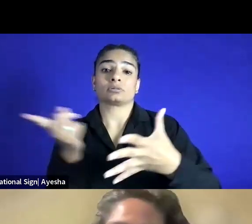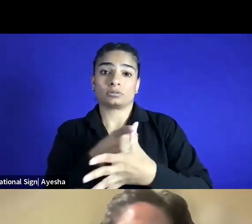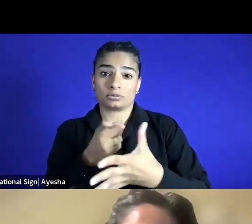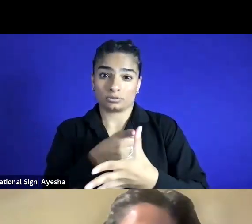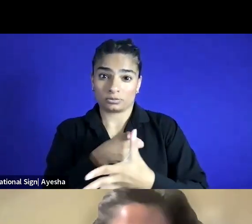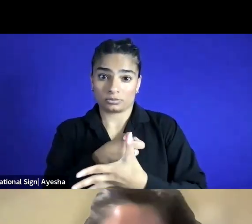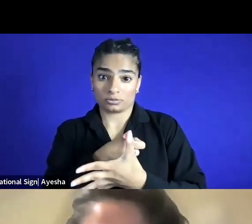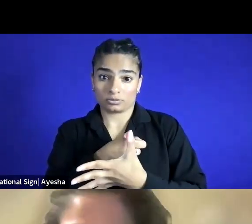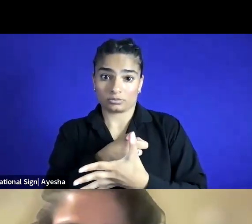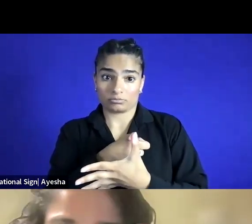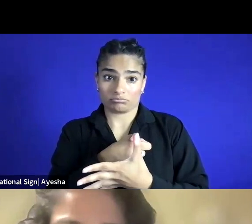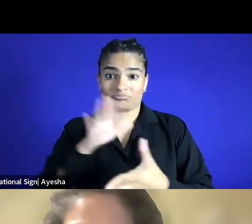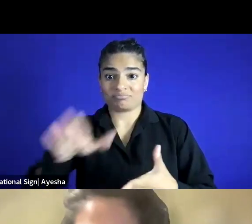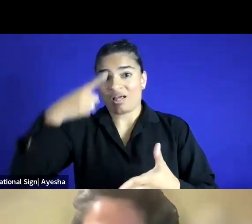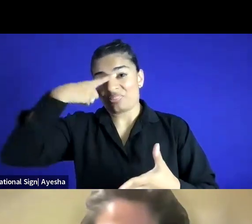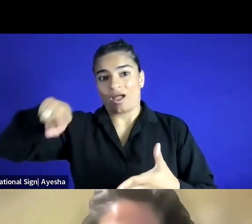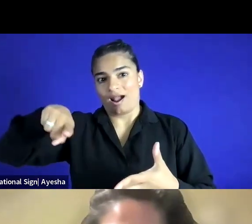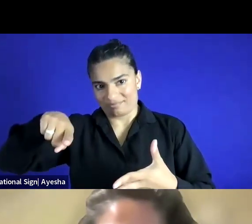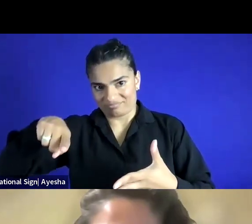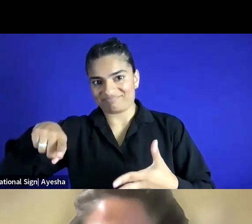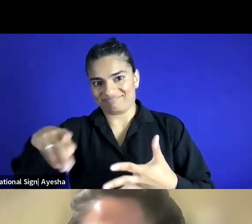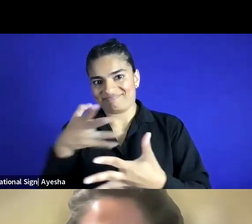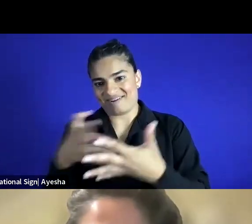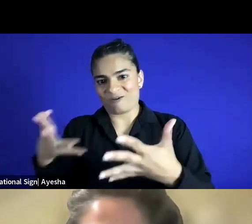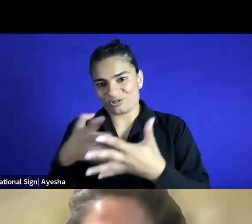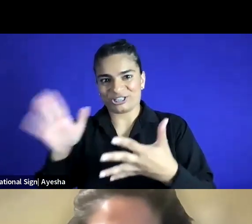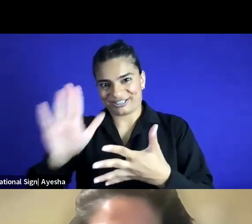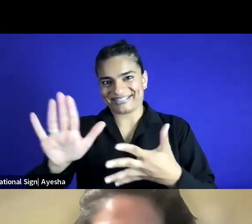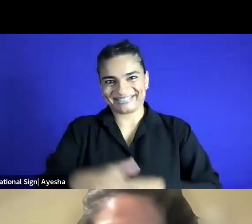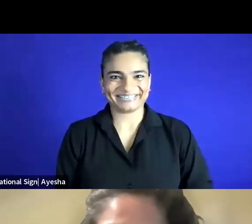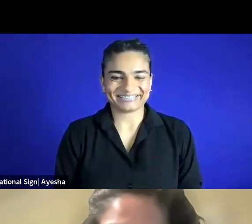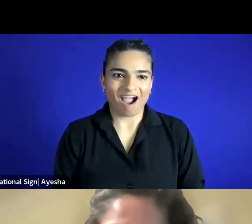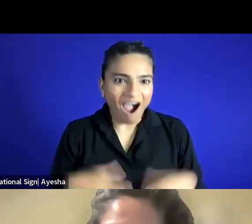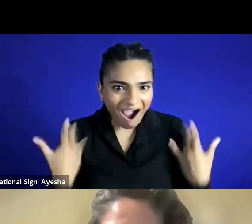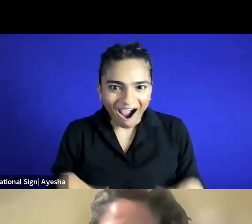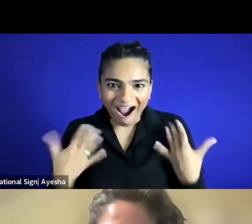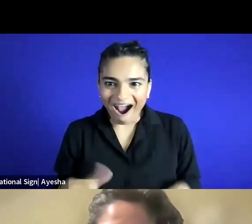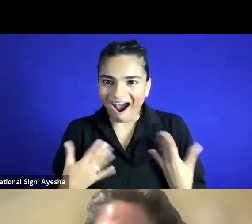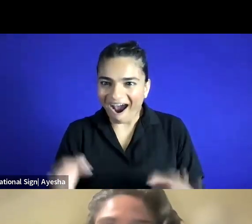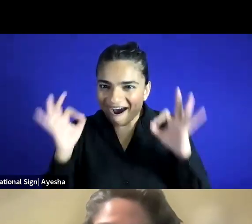Amazing. Yes, yes. So that is how that is how the participants are able